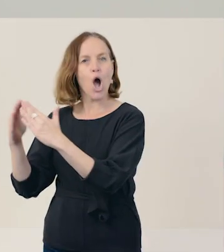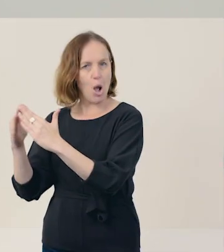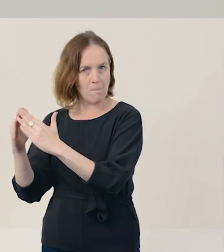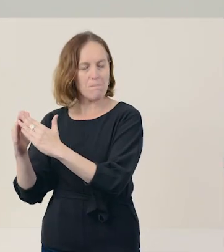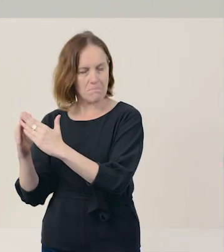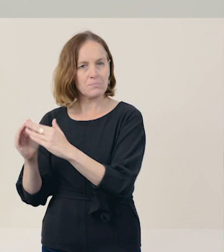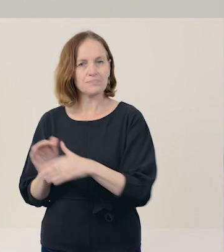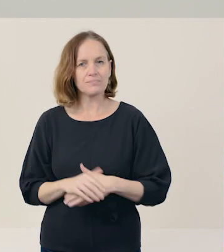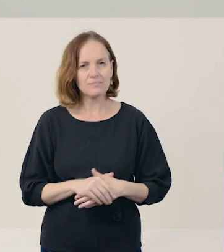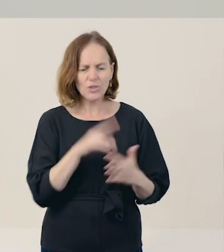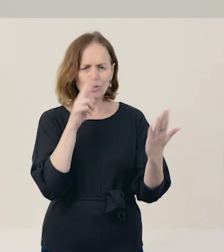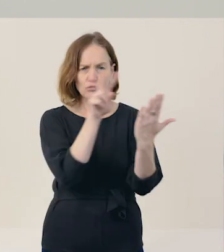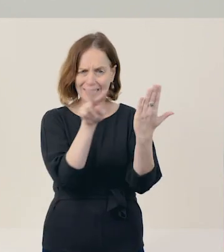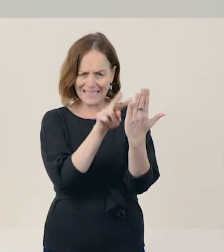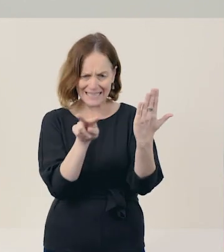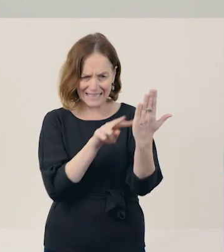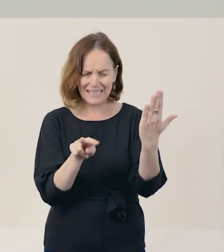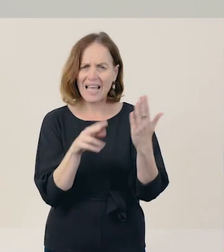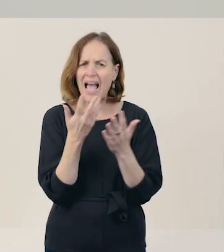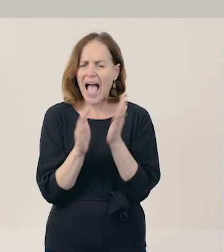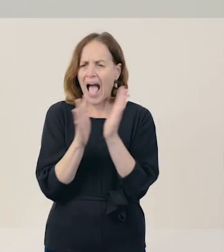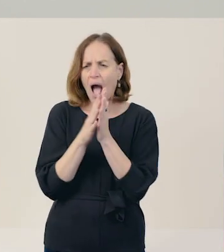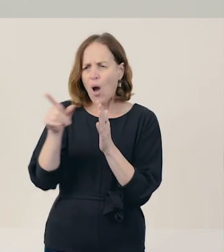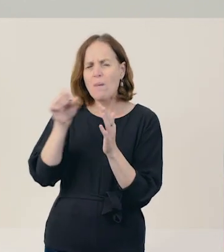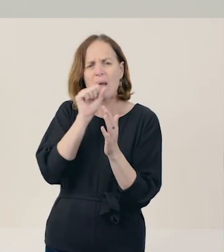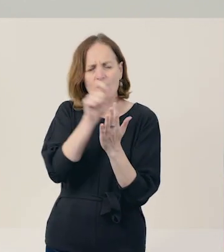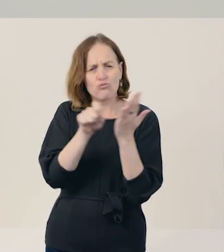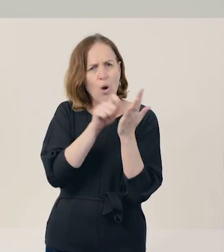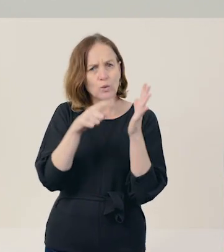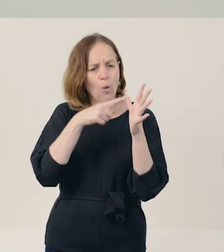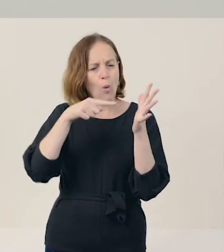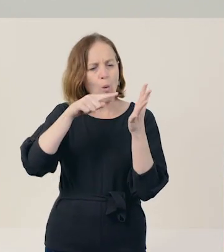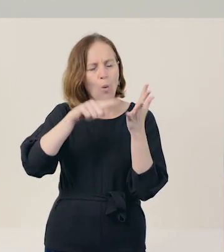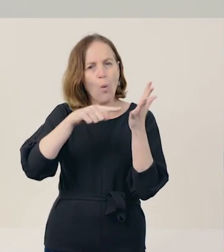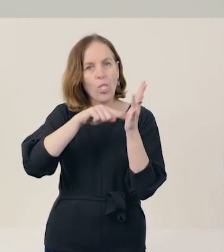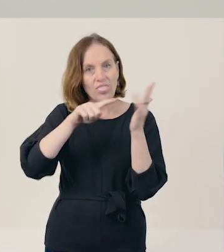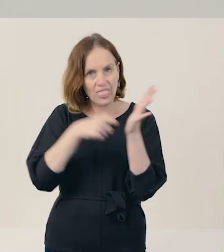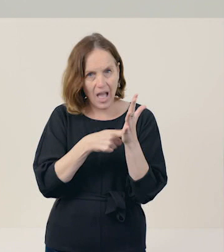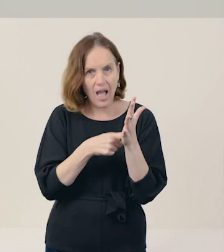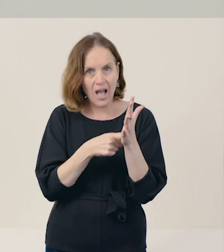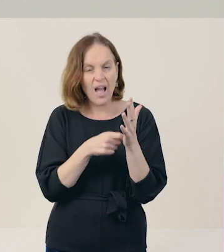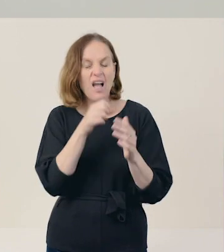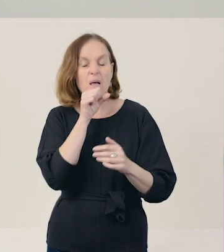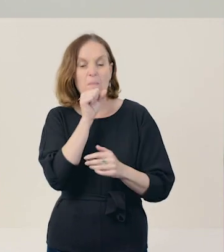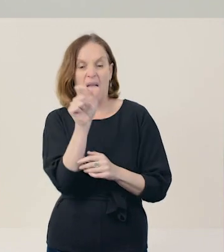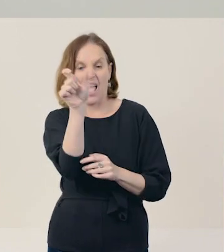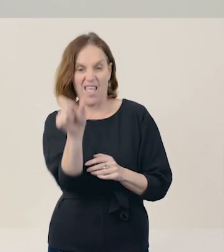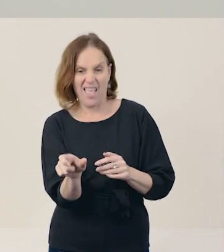After reading the first few stanzas, how has the author used language features, to develop the main character, the man from Ironbark?